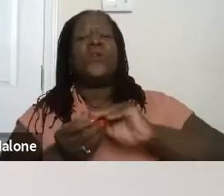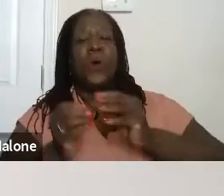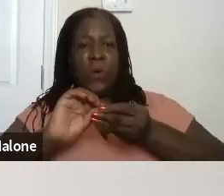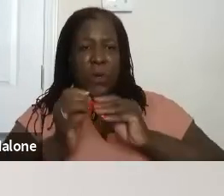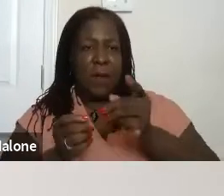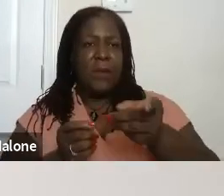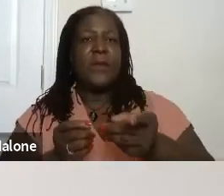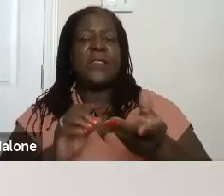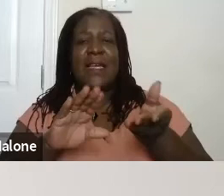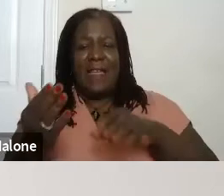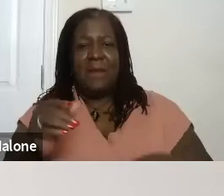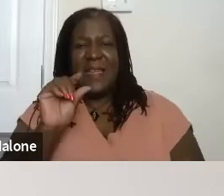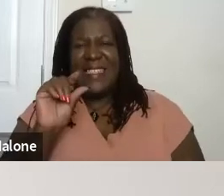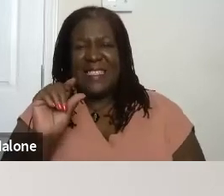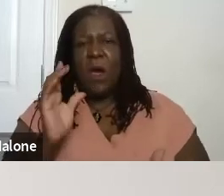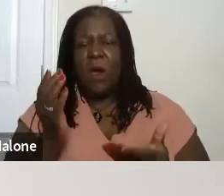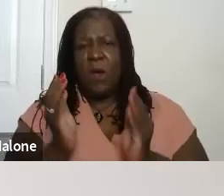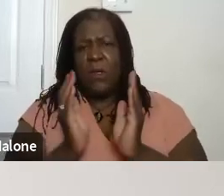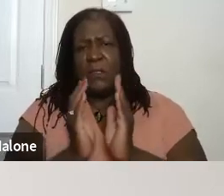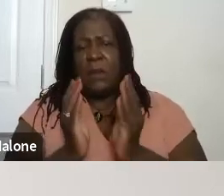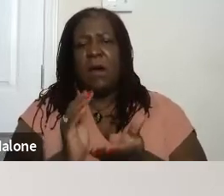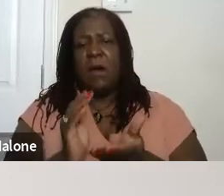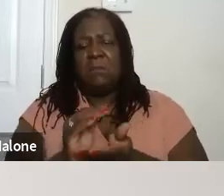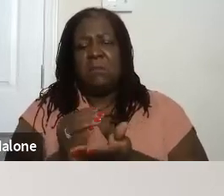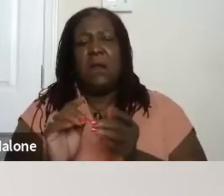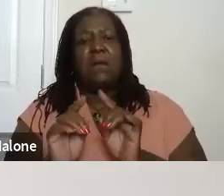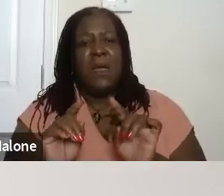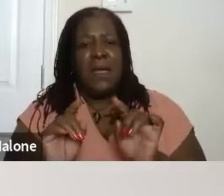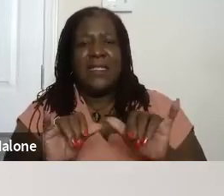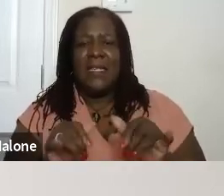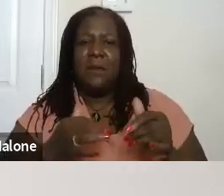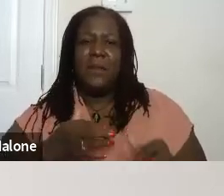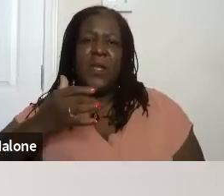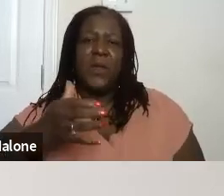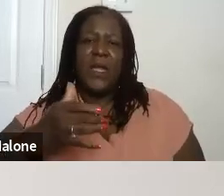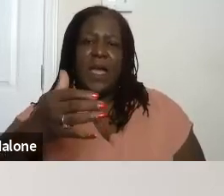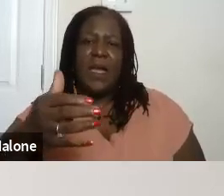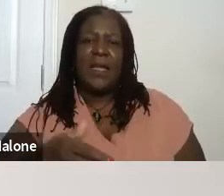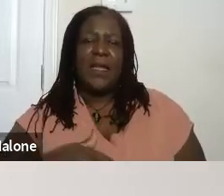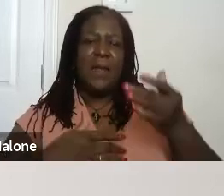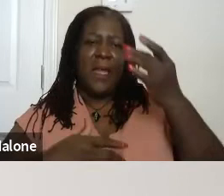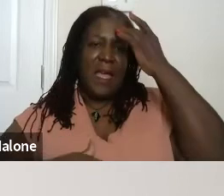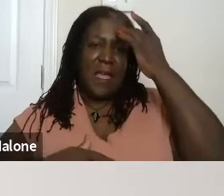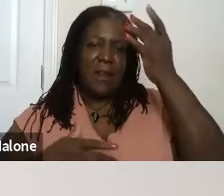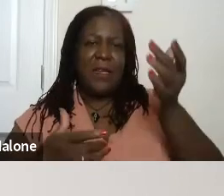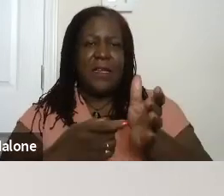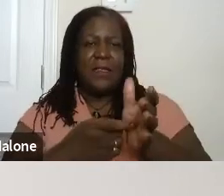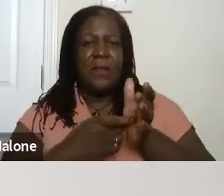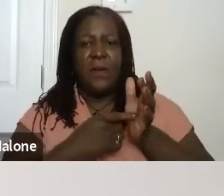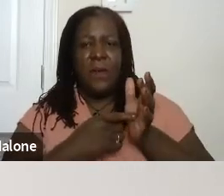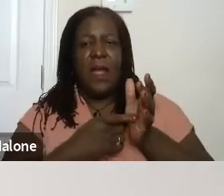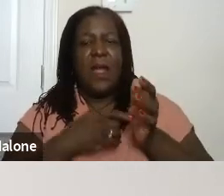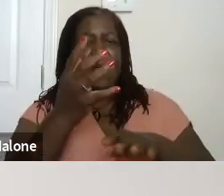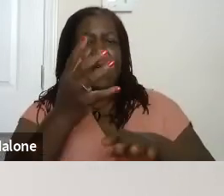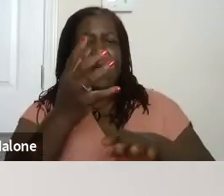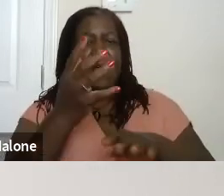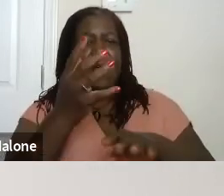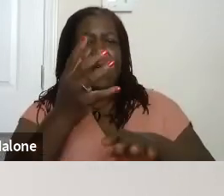have been small, the periodic illness requiring hospitalization has still been notable. Our